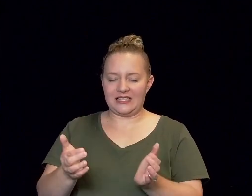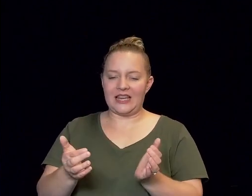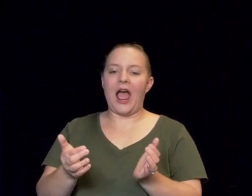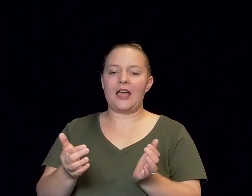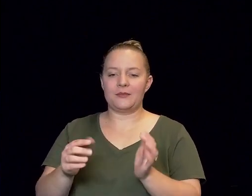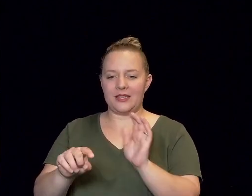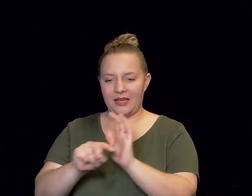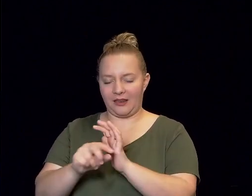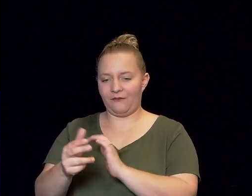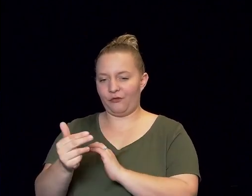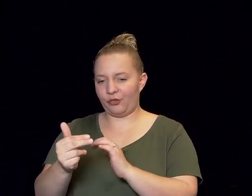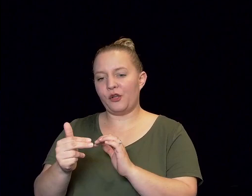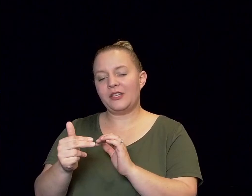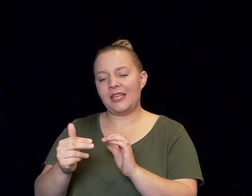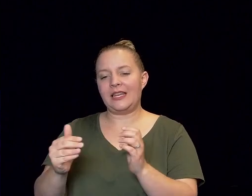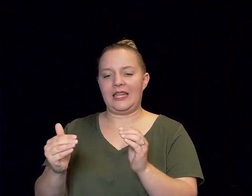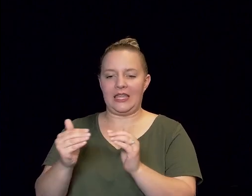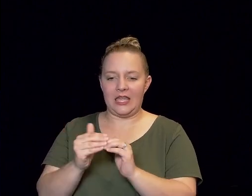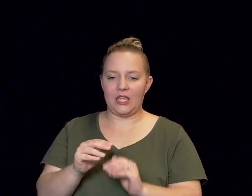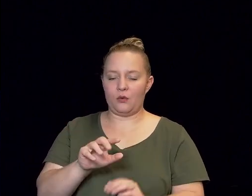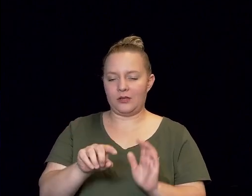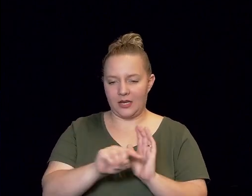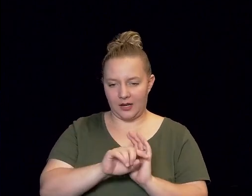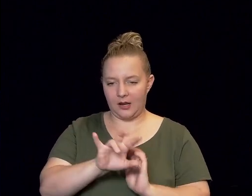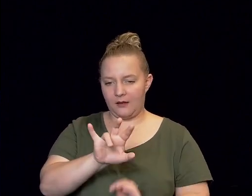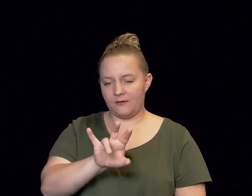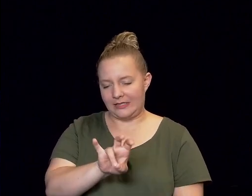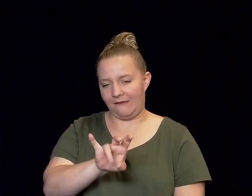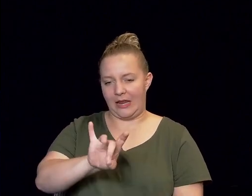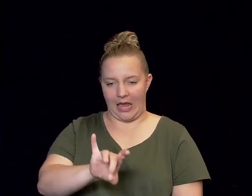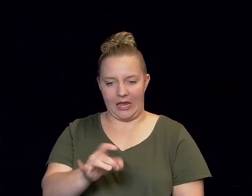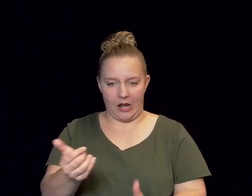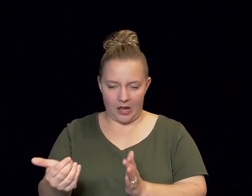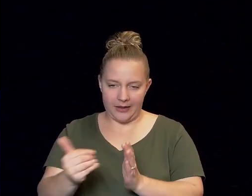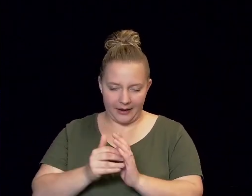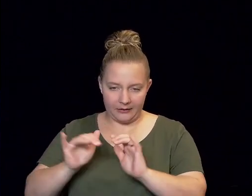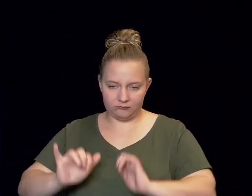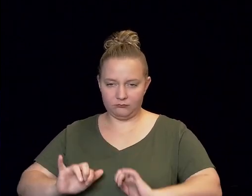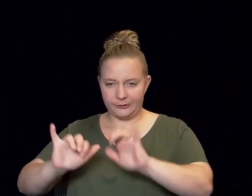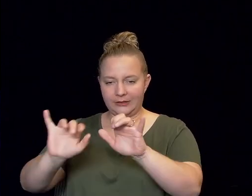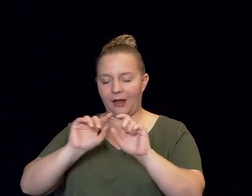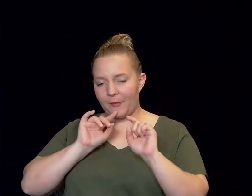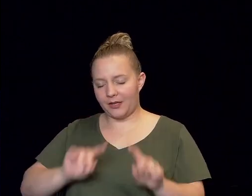13 times 6 is -78 for, yet again, the same answer. All right, hopefully